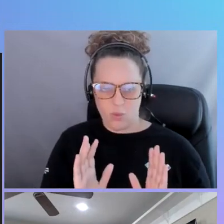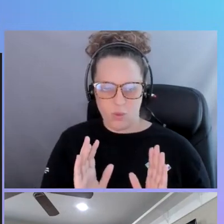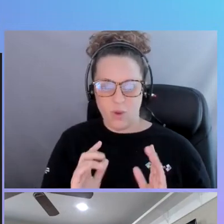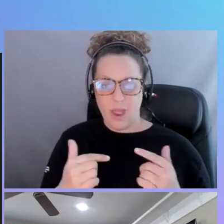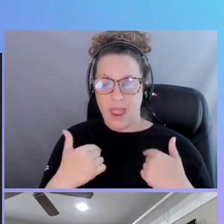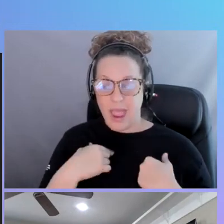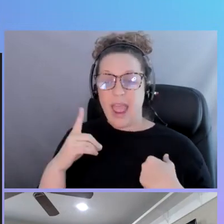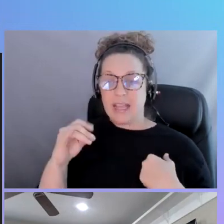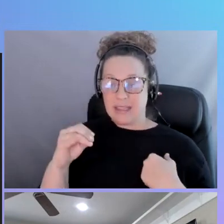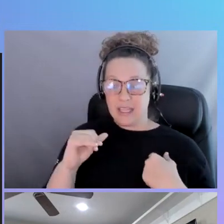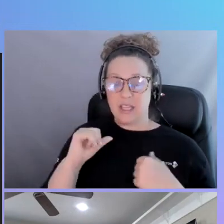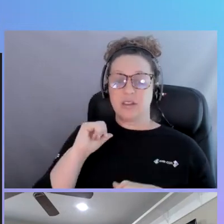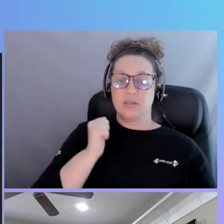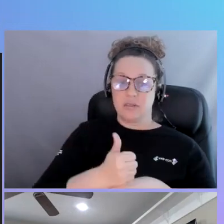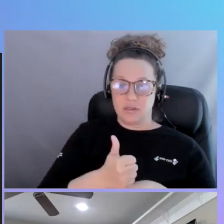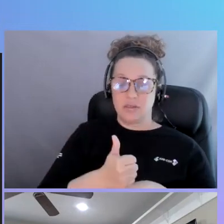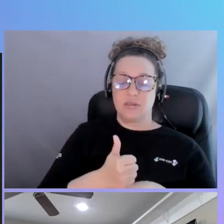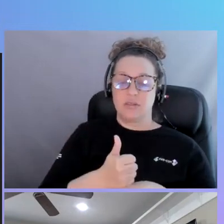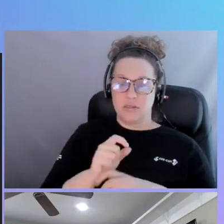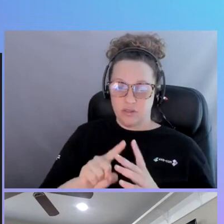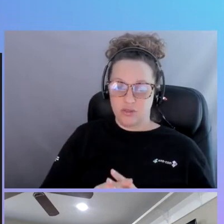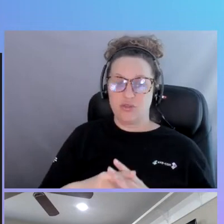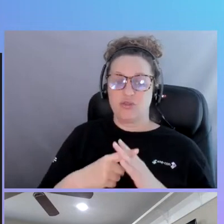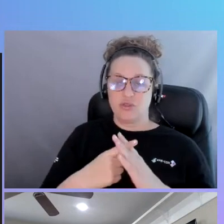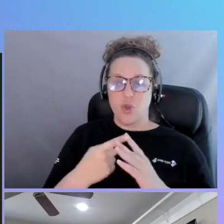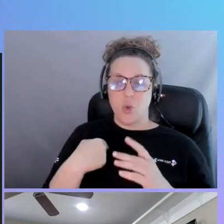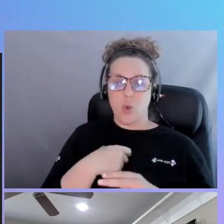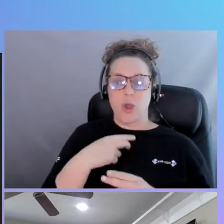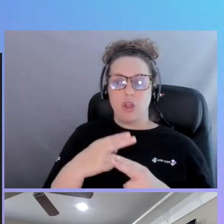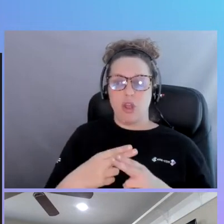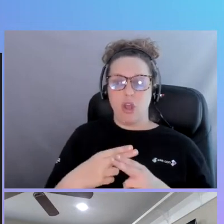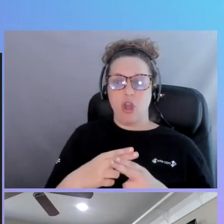did start the divert. We call them diversity Business Group at